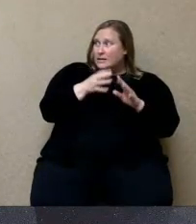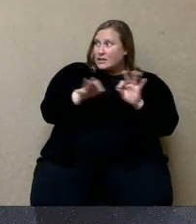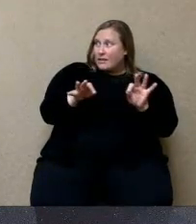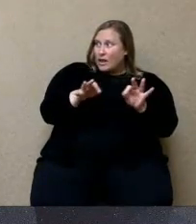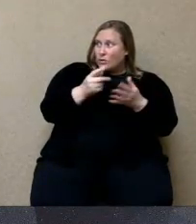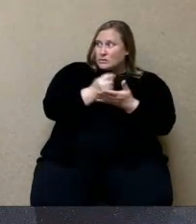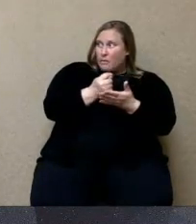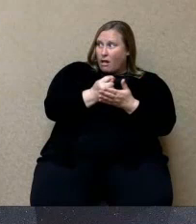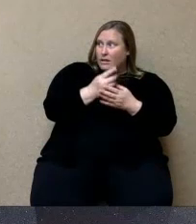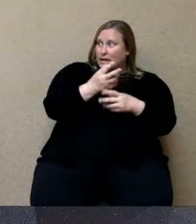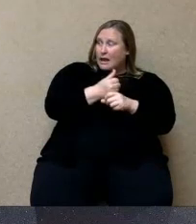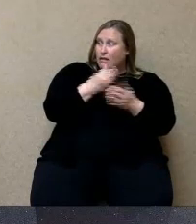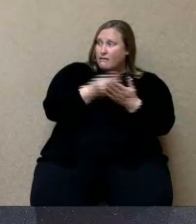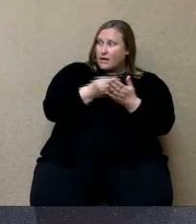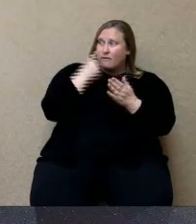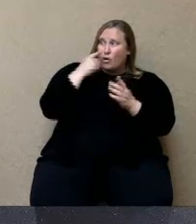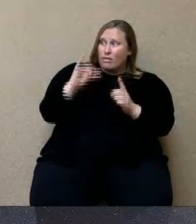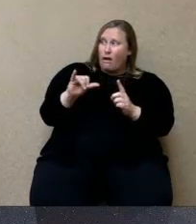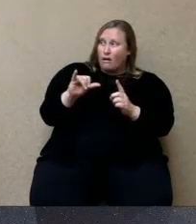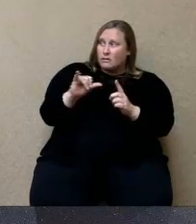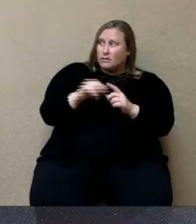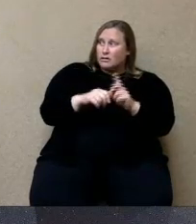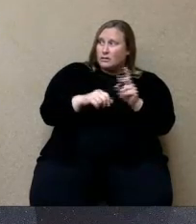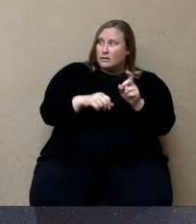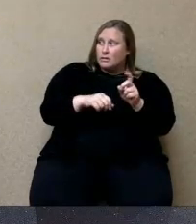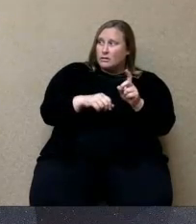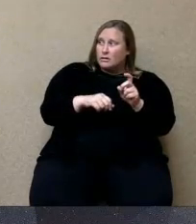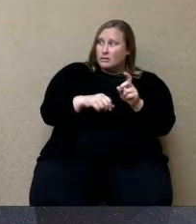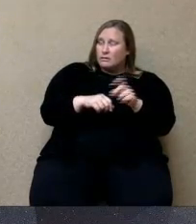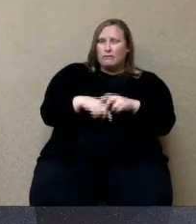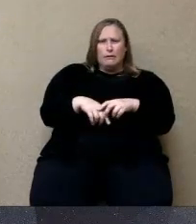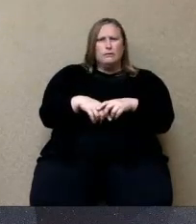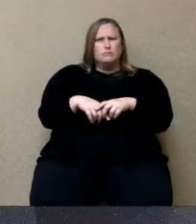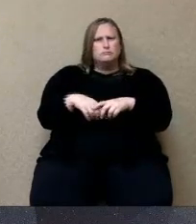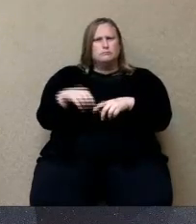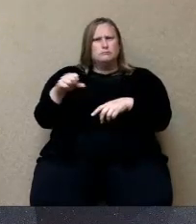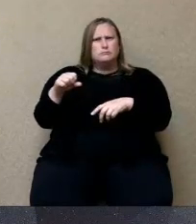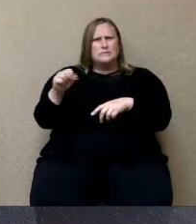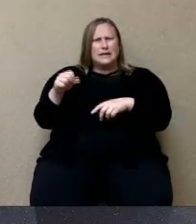help with getting the funding for that device? Yes.